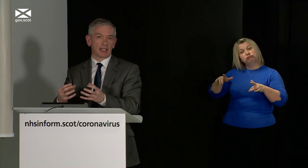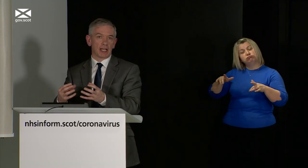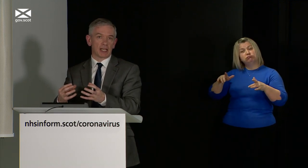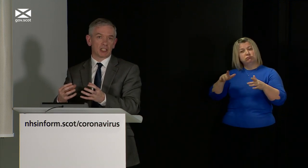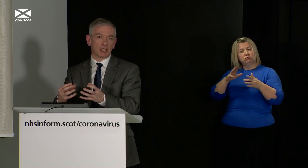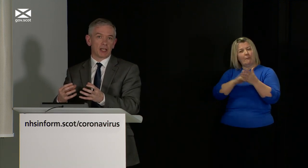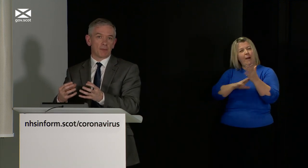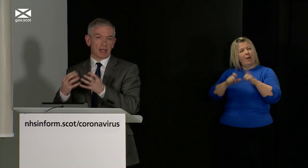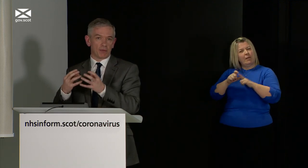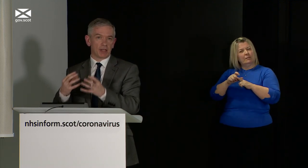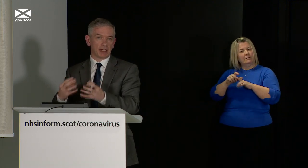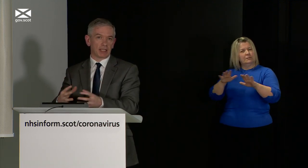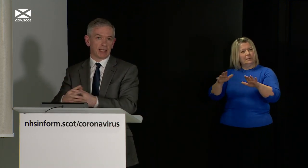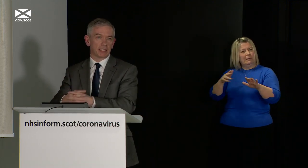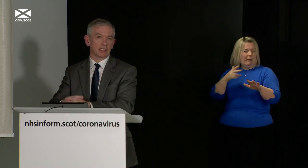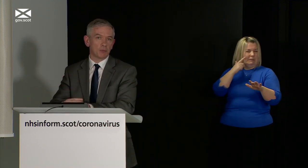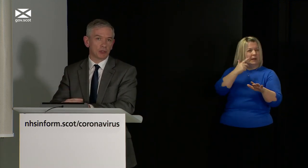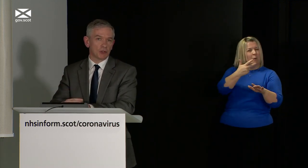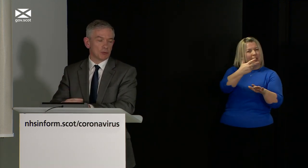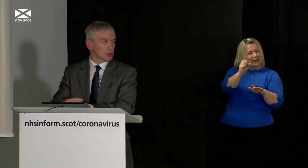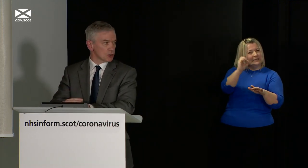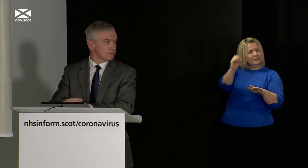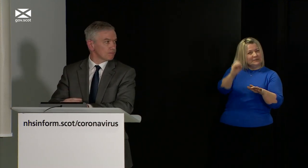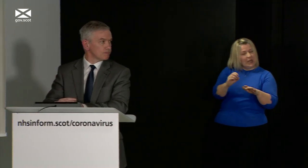actually may have a very delayed antibody